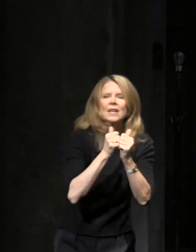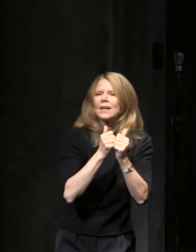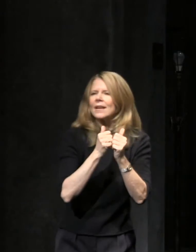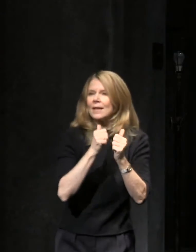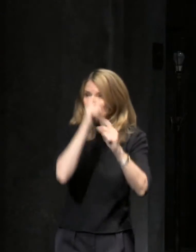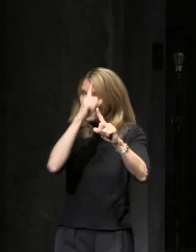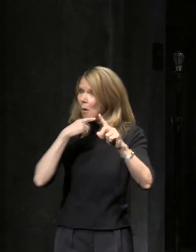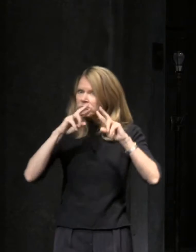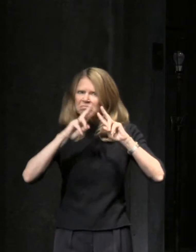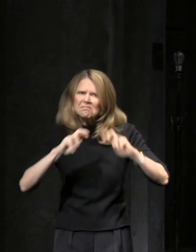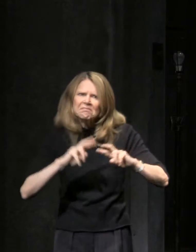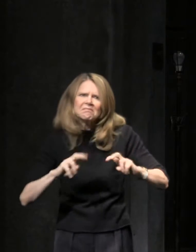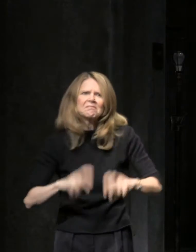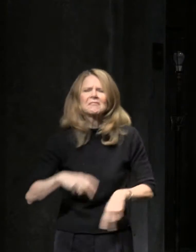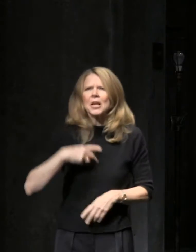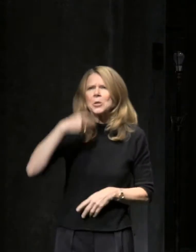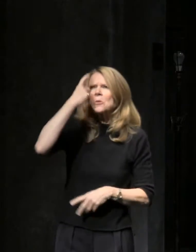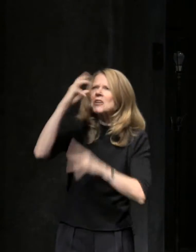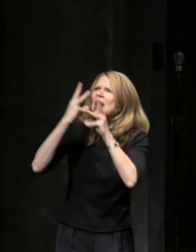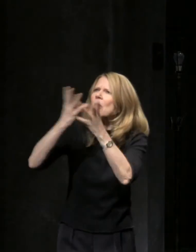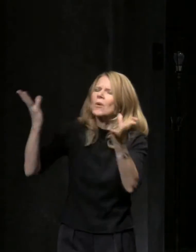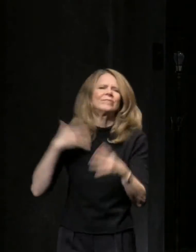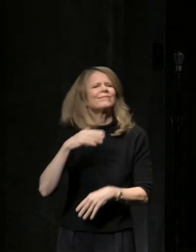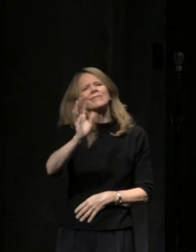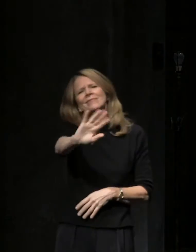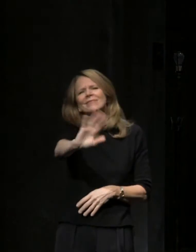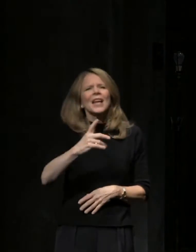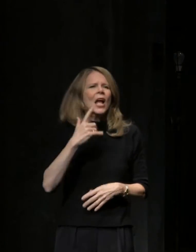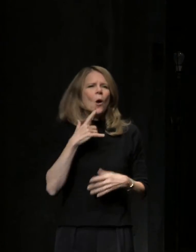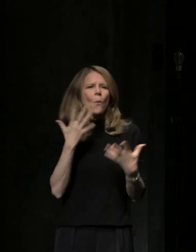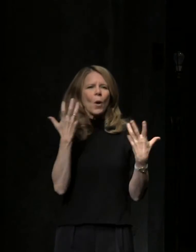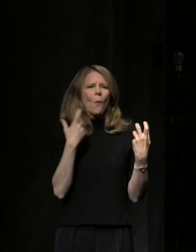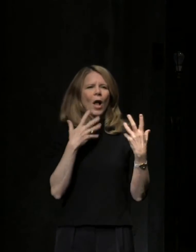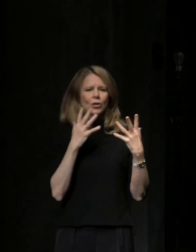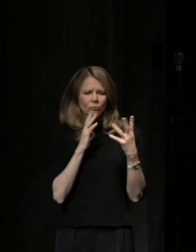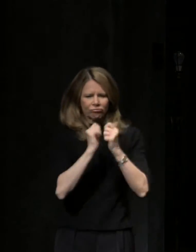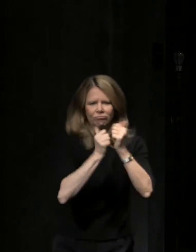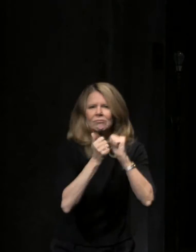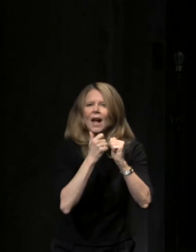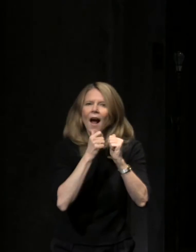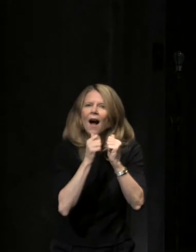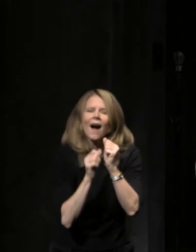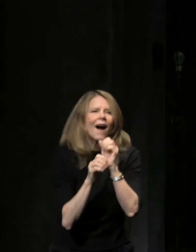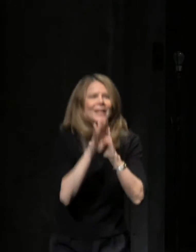or understand the world as it is as much as it is to create relationships driven by joy,